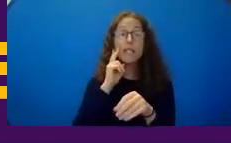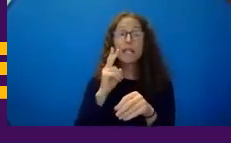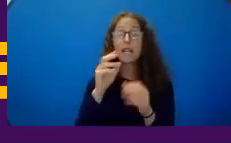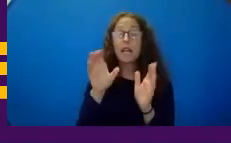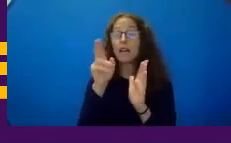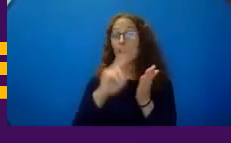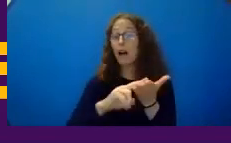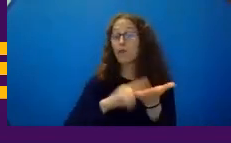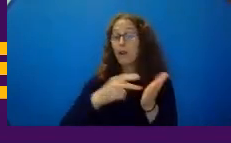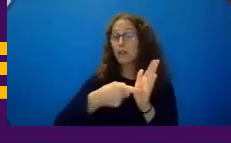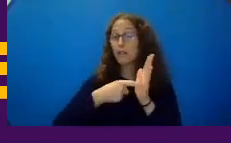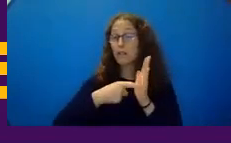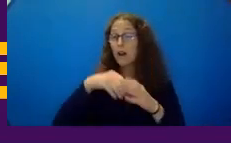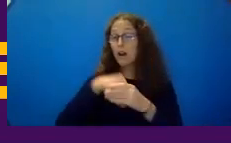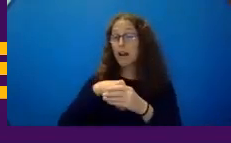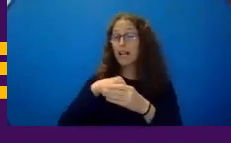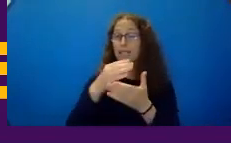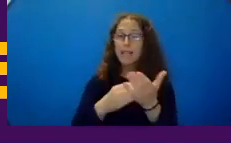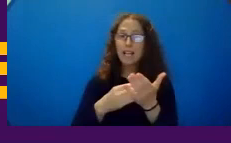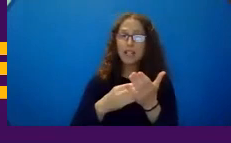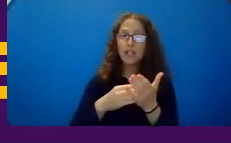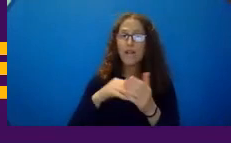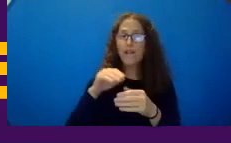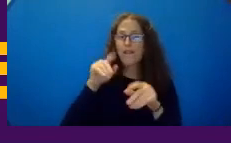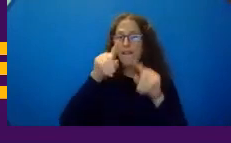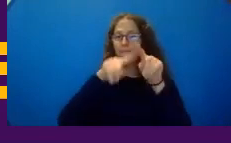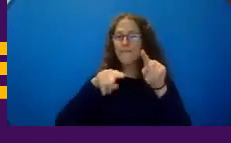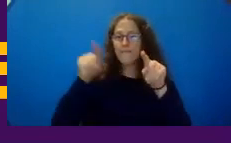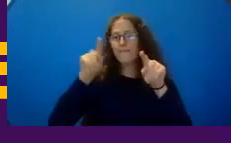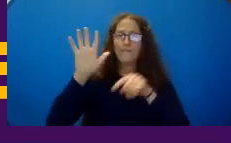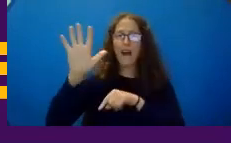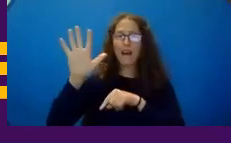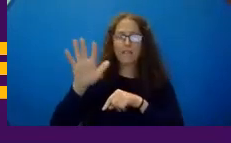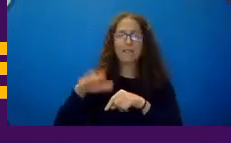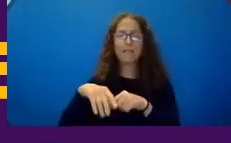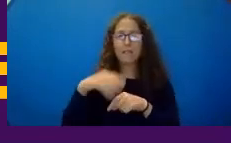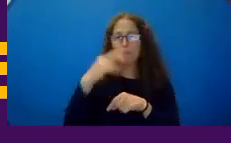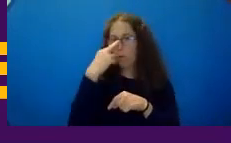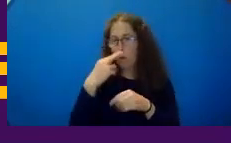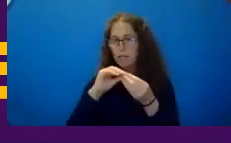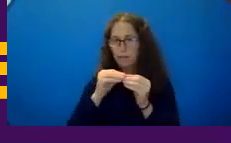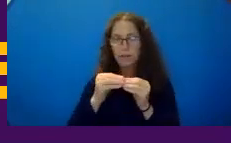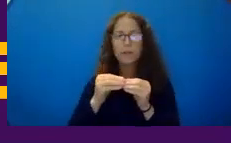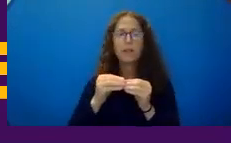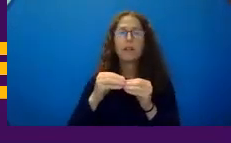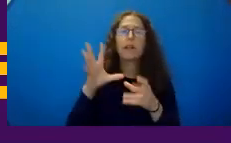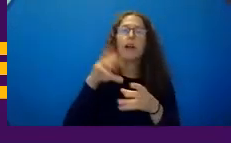. NEXT SLIDE PLEASE. » IF YOU ACCESS THE RFP INFORMATION ON ZOOM GRANTS, YOU WILL SEE CONTRACT